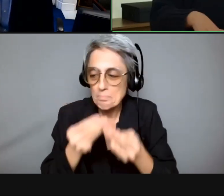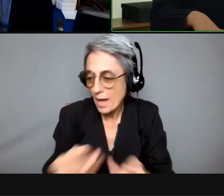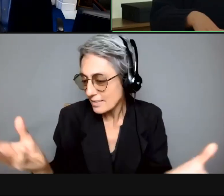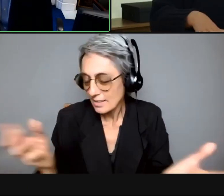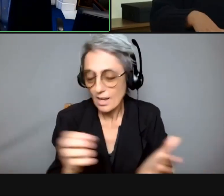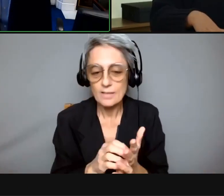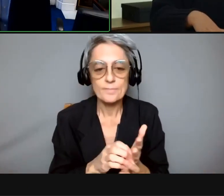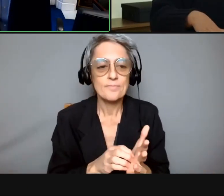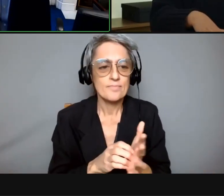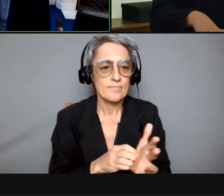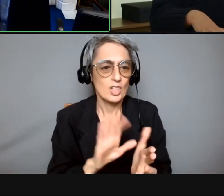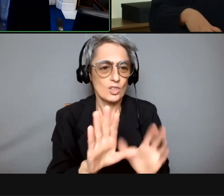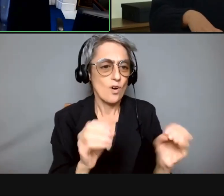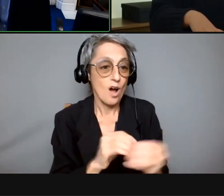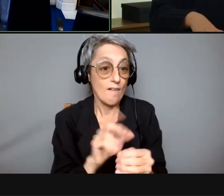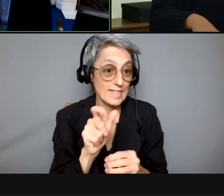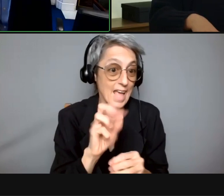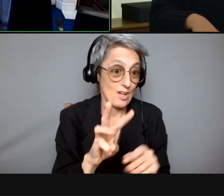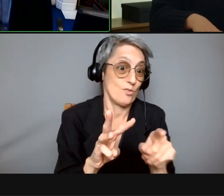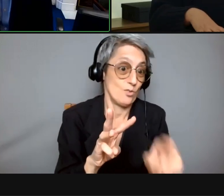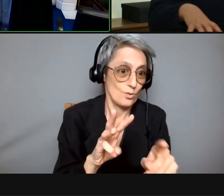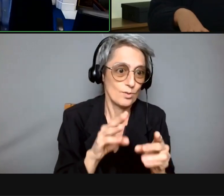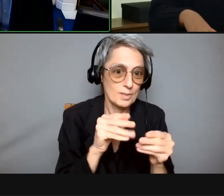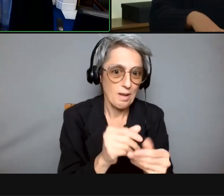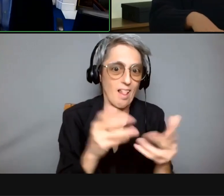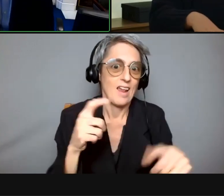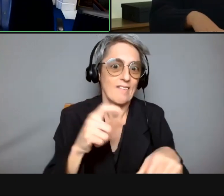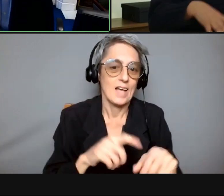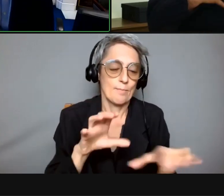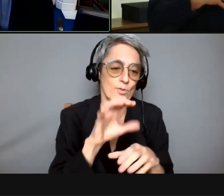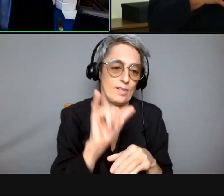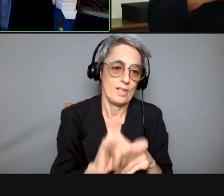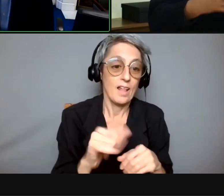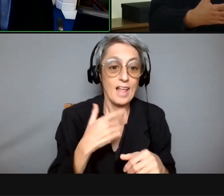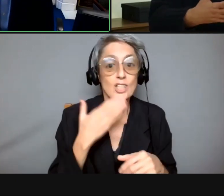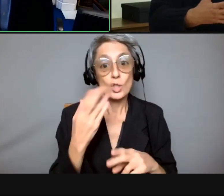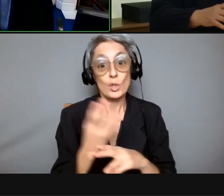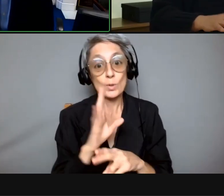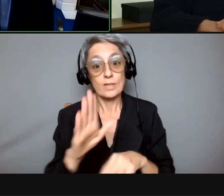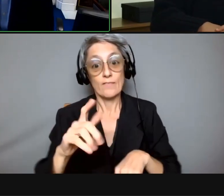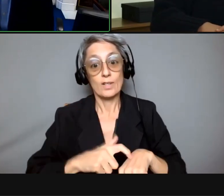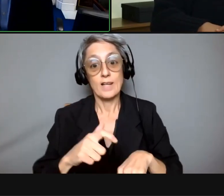and I think that's a really good use of time. We play that role for our suppliers